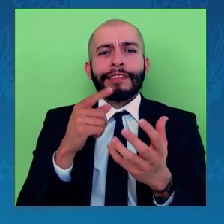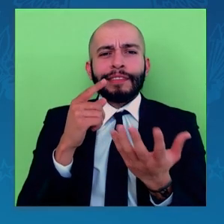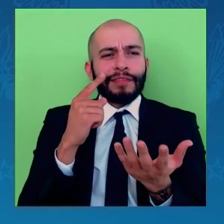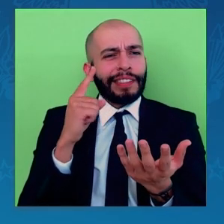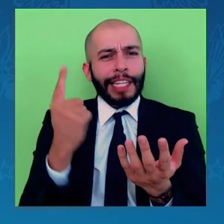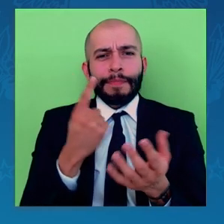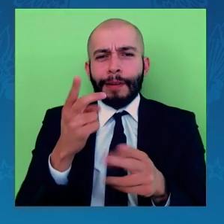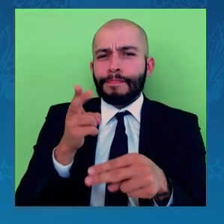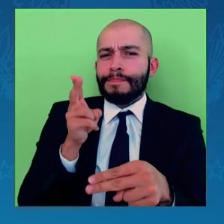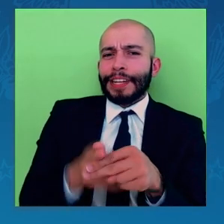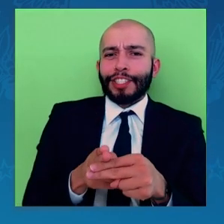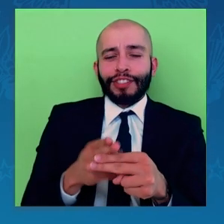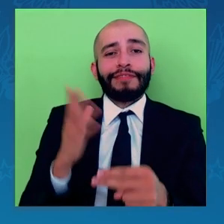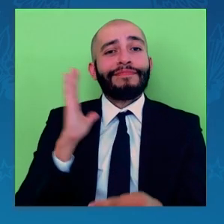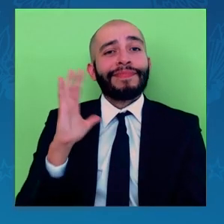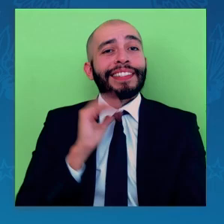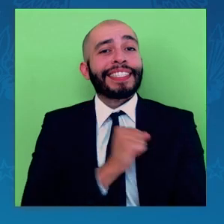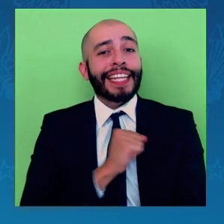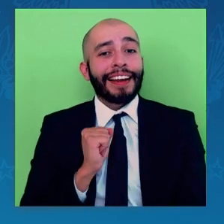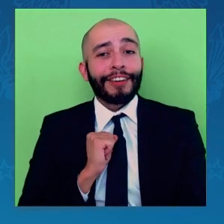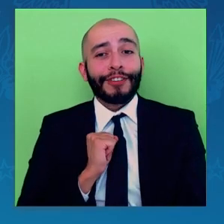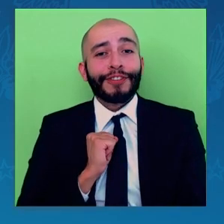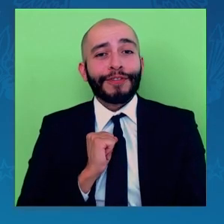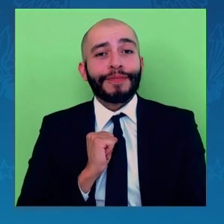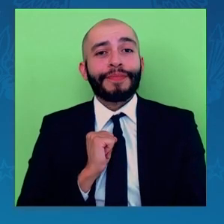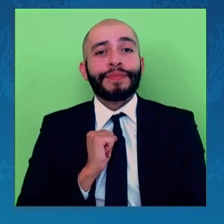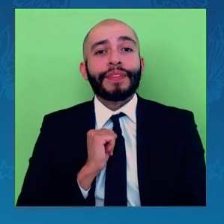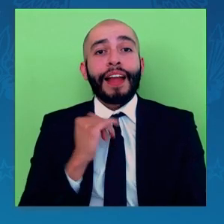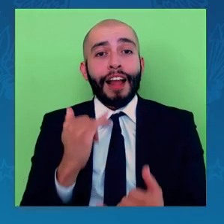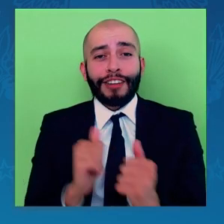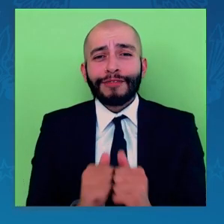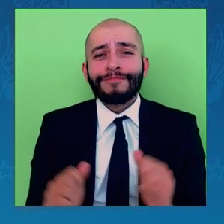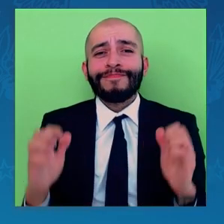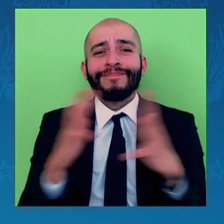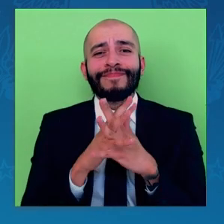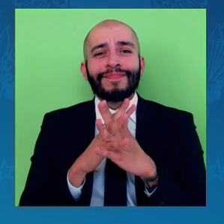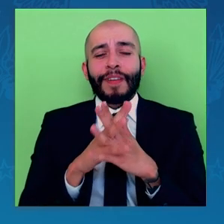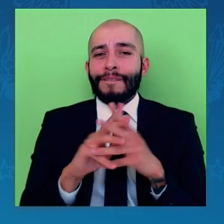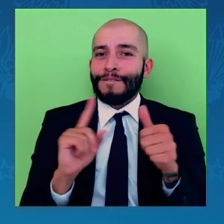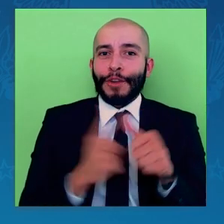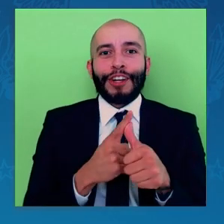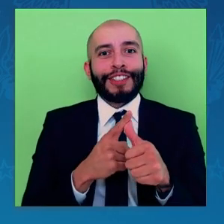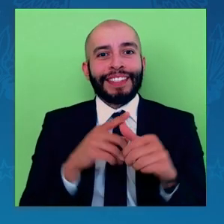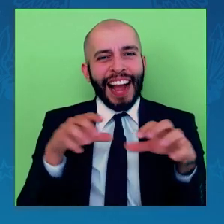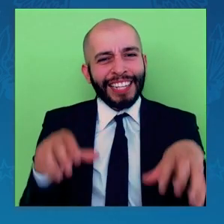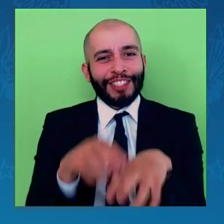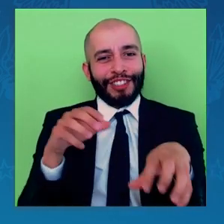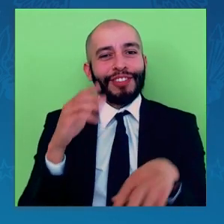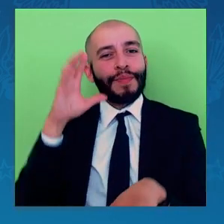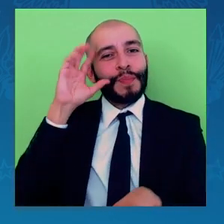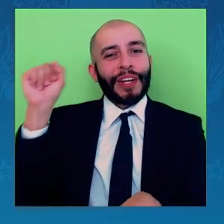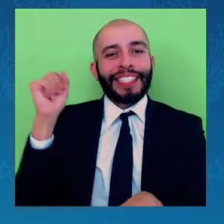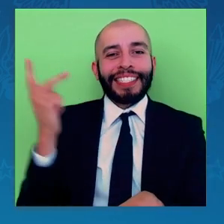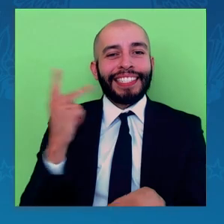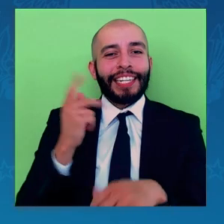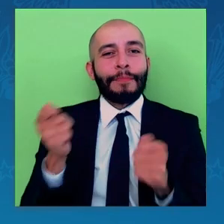and its creation was one of the first actions that our administration took. The president and I asked members of our task force